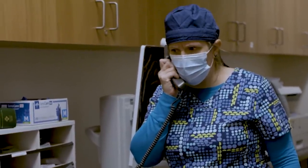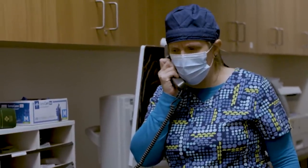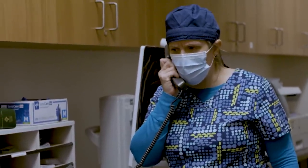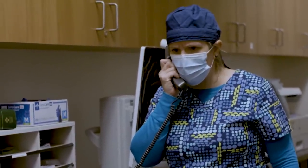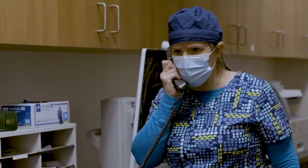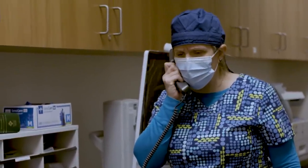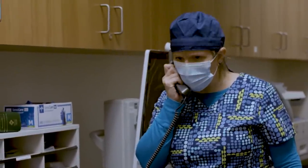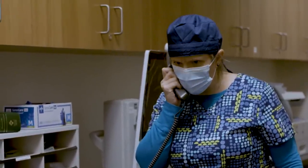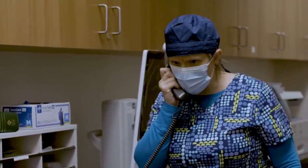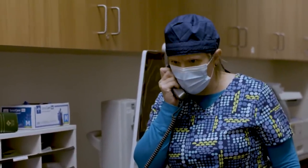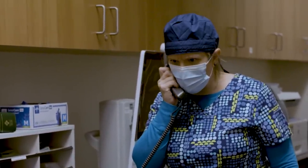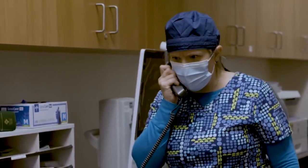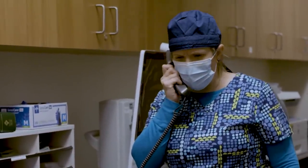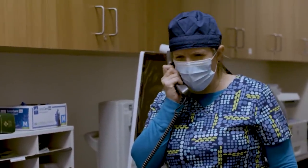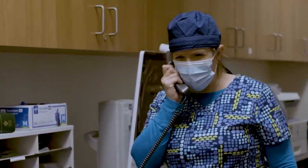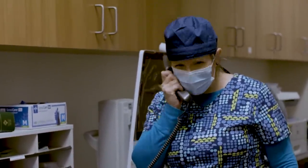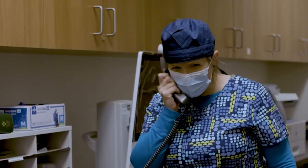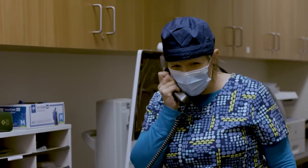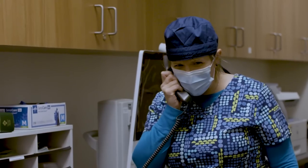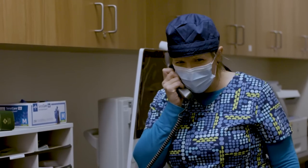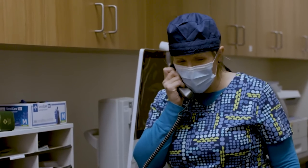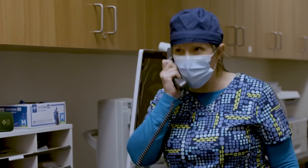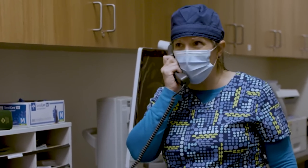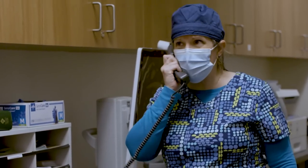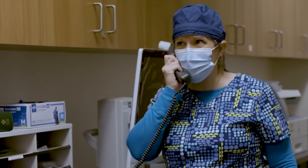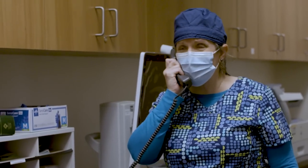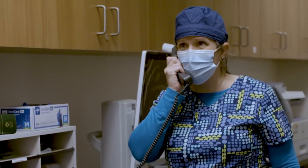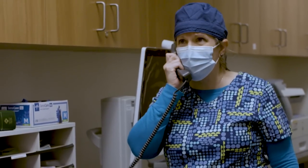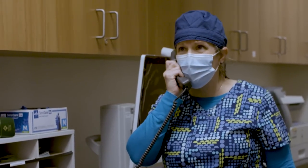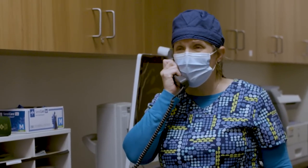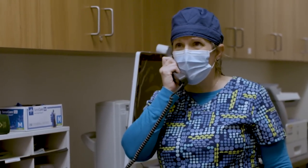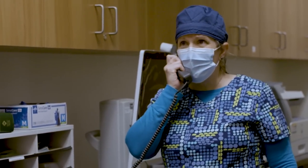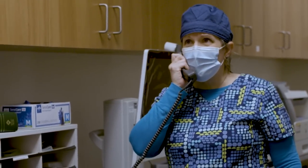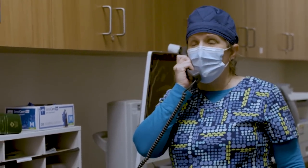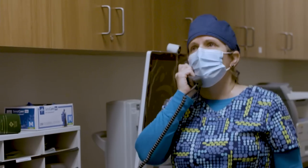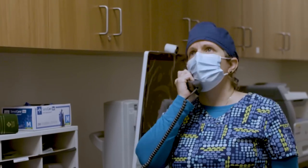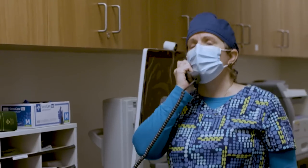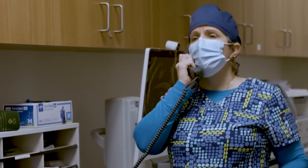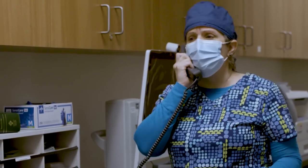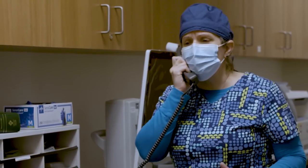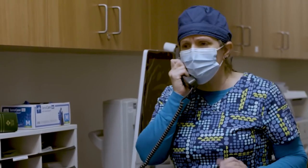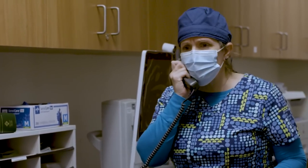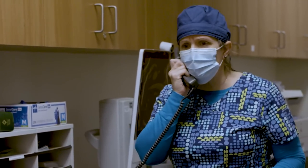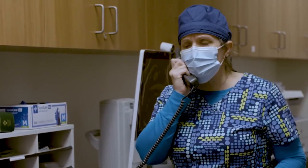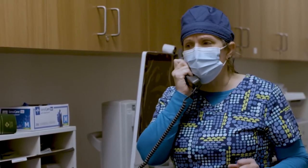He’s requesting a Deaf Interpreter. A tactile interpreter? Do we know what that is? I sure do. I’m on it. Okay, good.